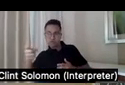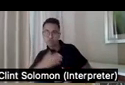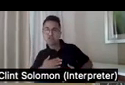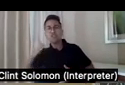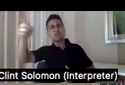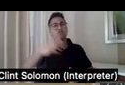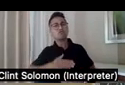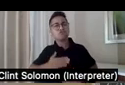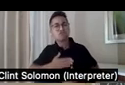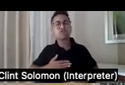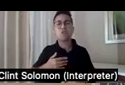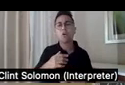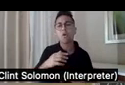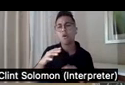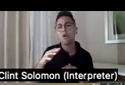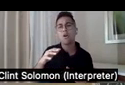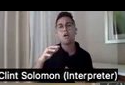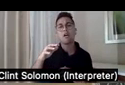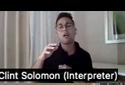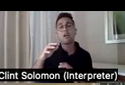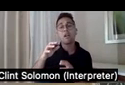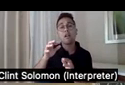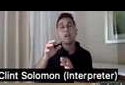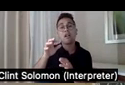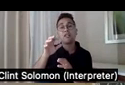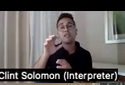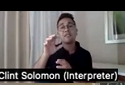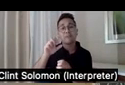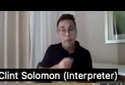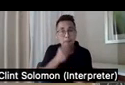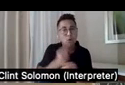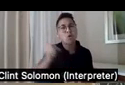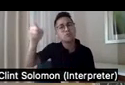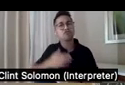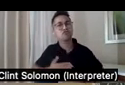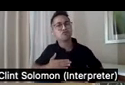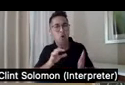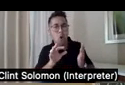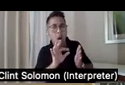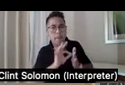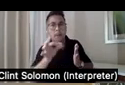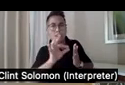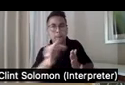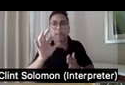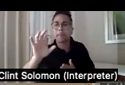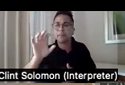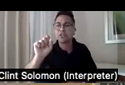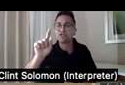the straw from my broom while out on the deck and she did that for quite a while and that was fine